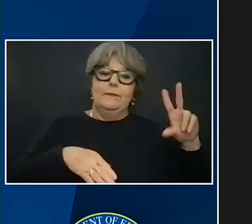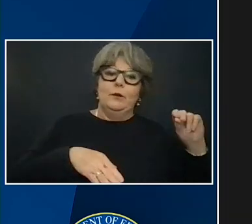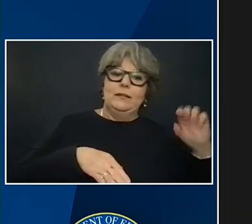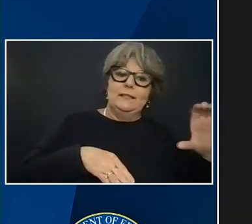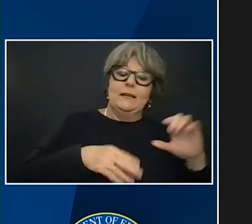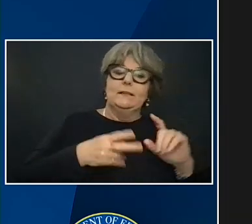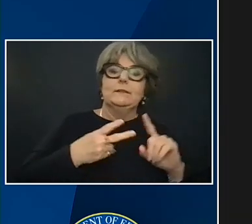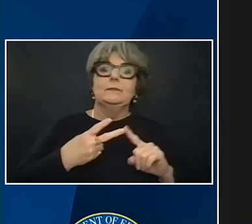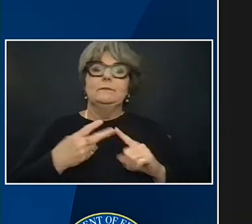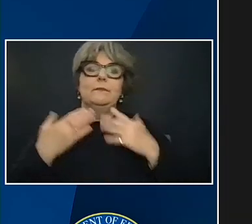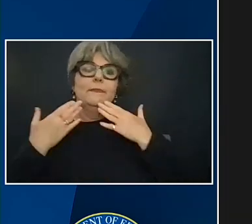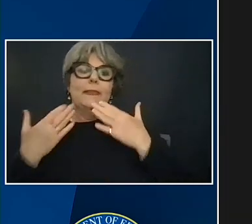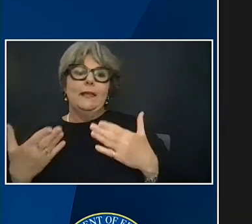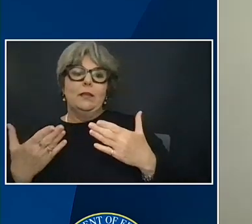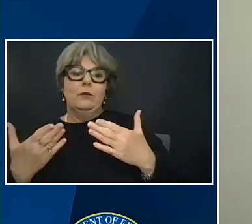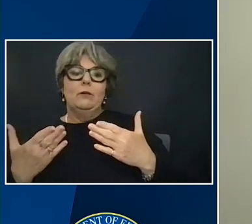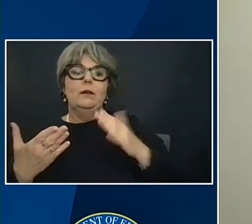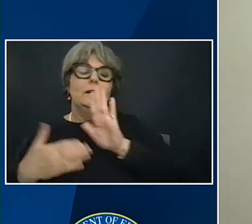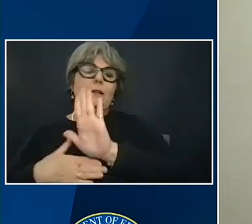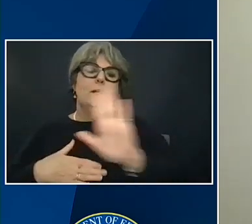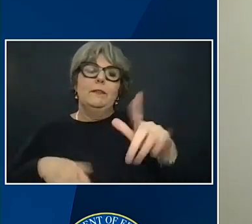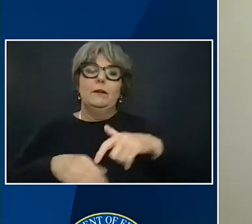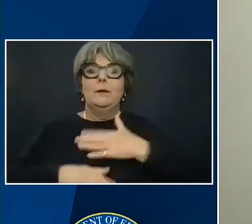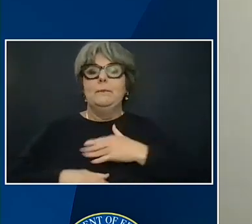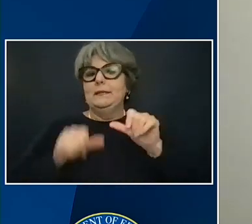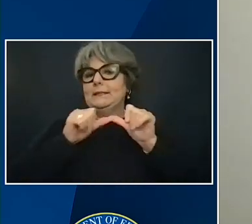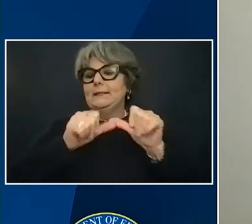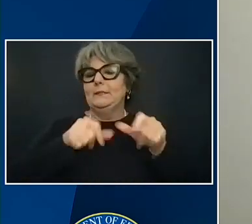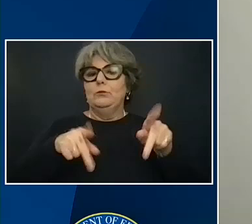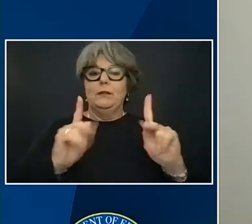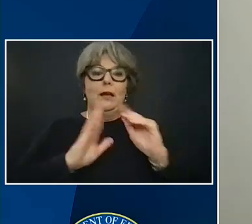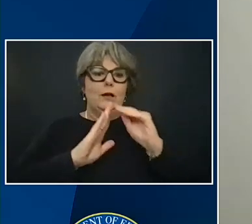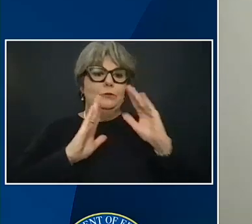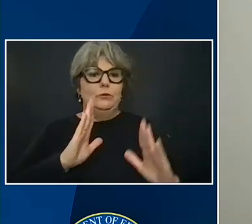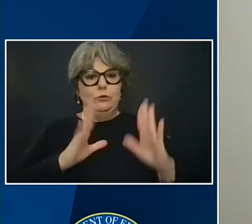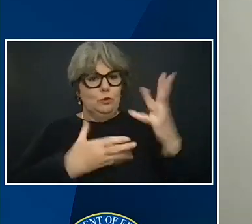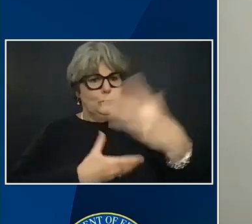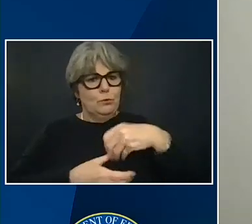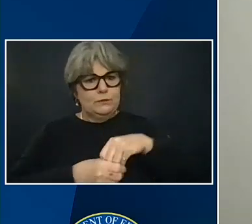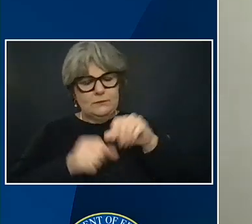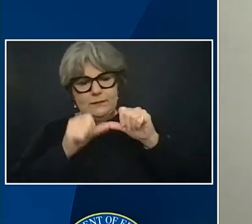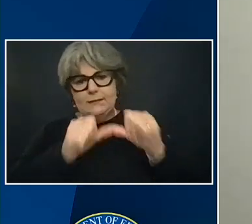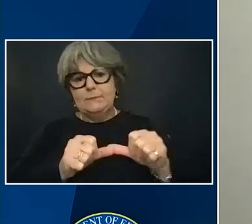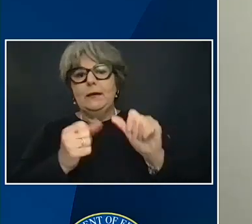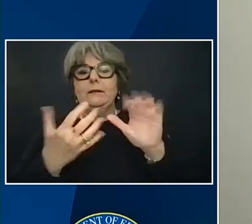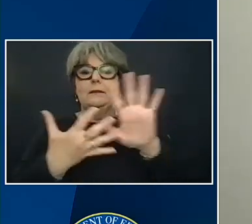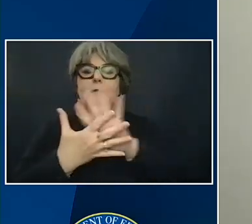Thank you- and on their own time. Please continue to allow our students to participate in the blended program with